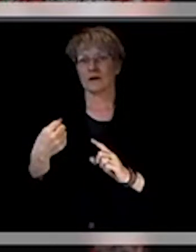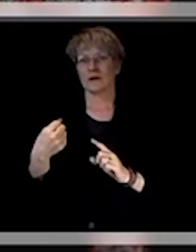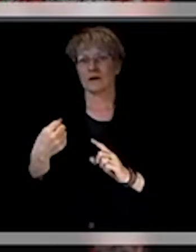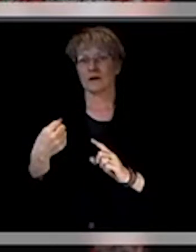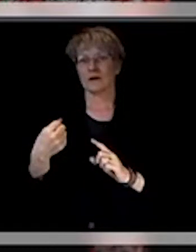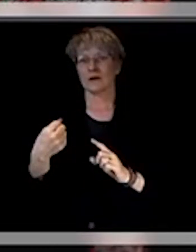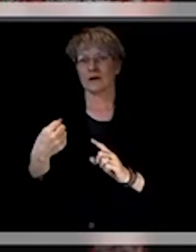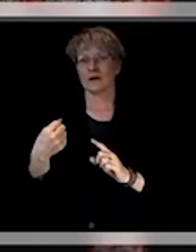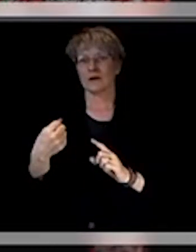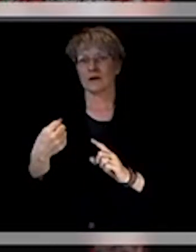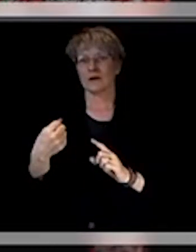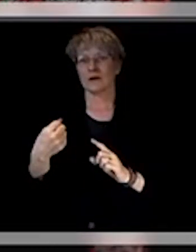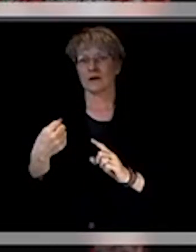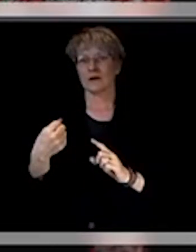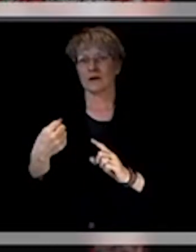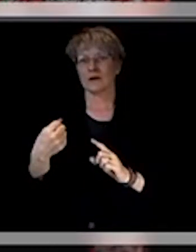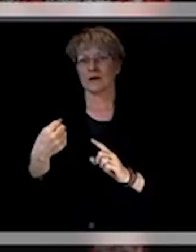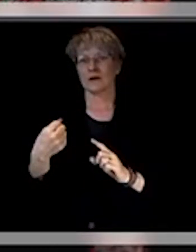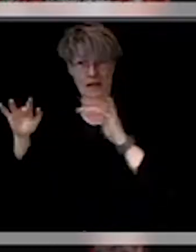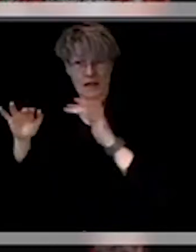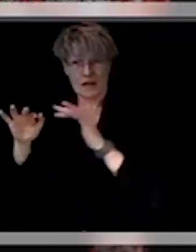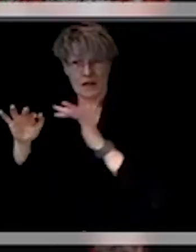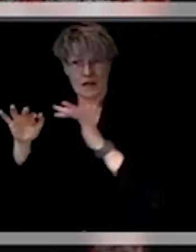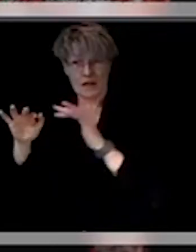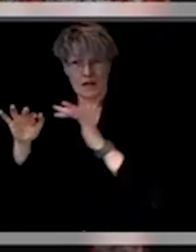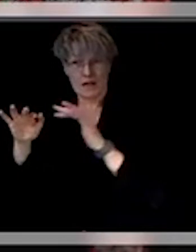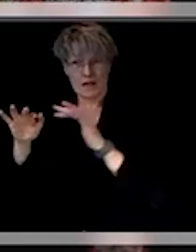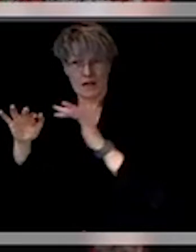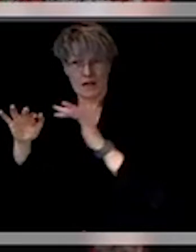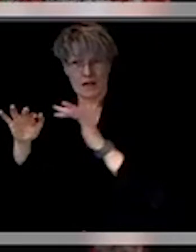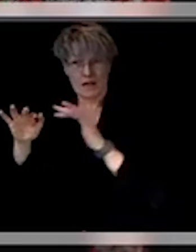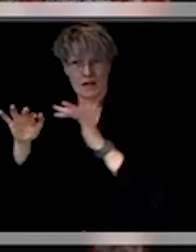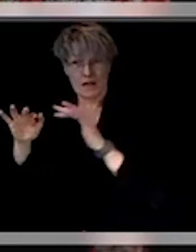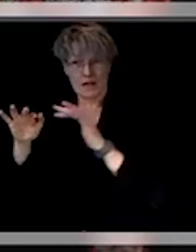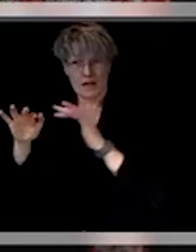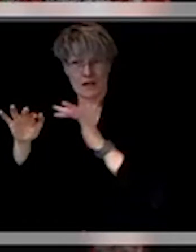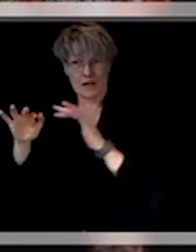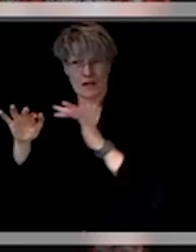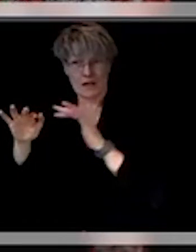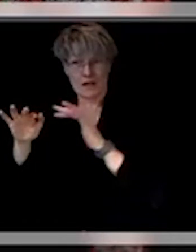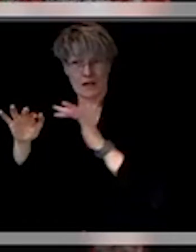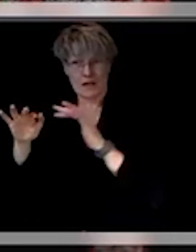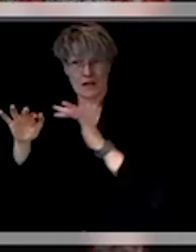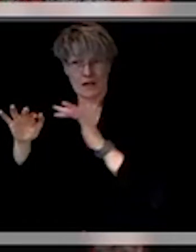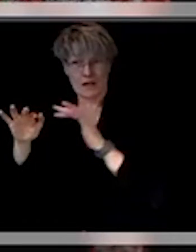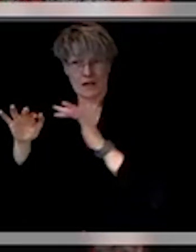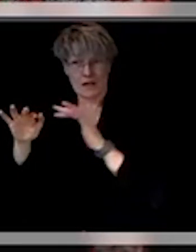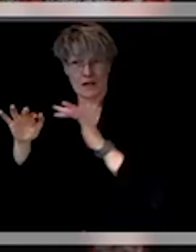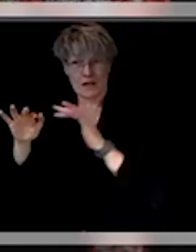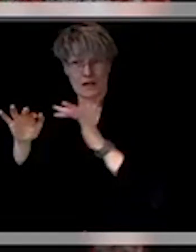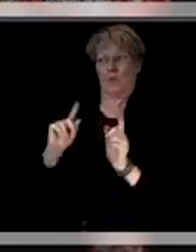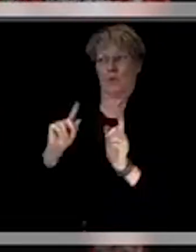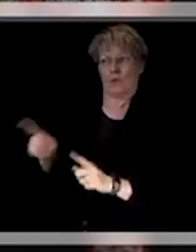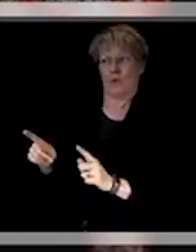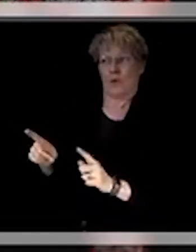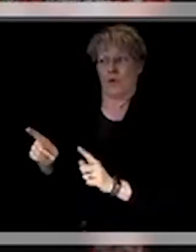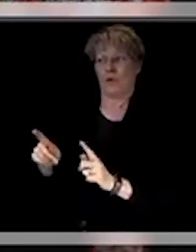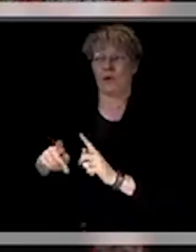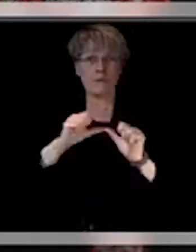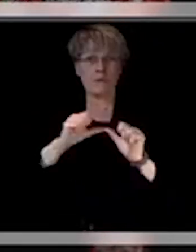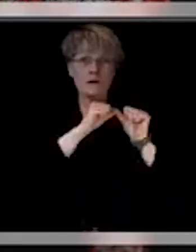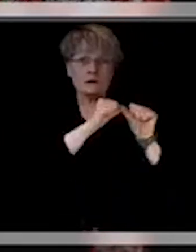hospital. That is just completely preventable. That should not have happened. So, I think